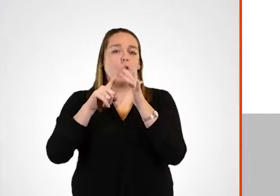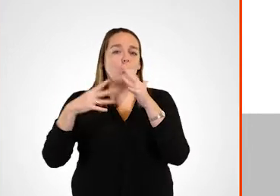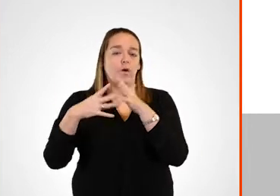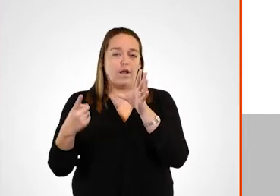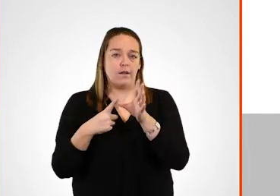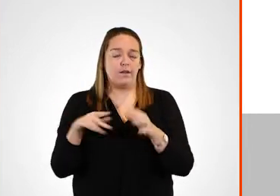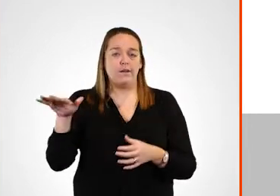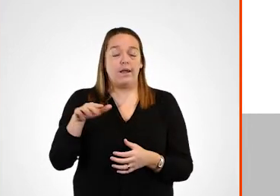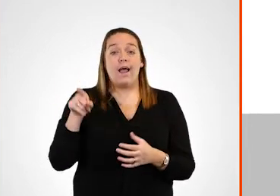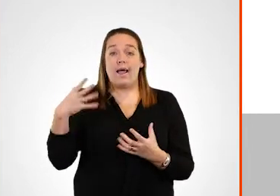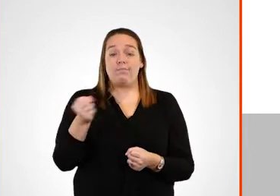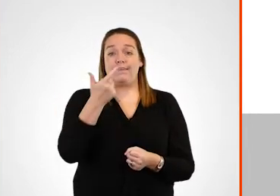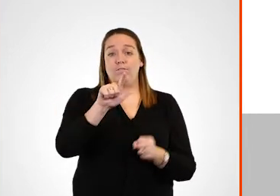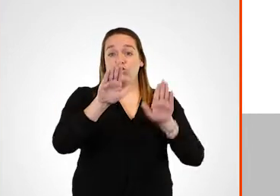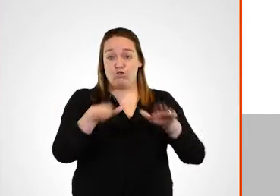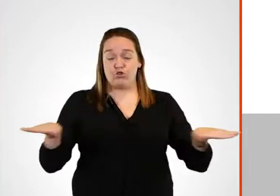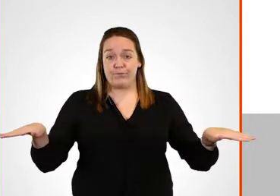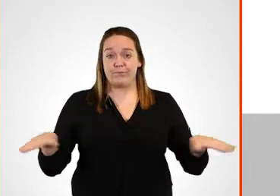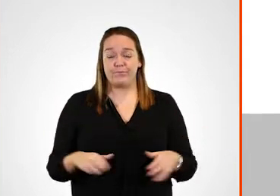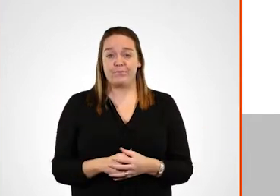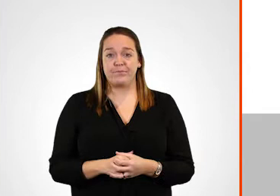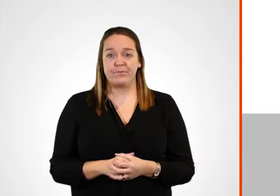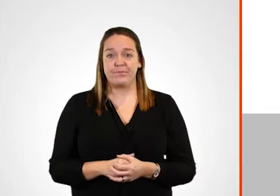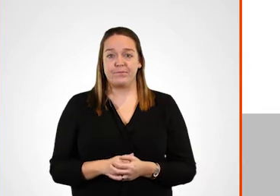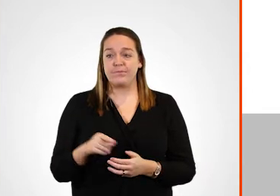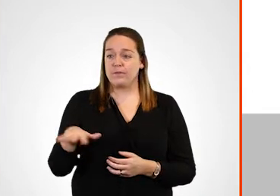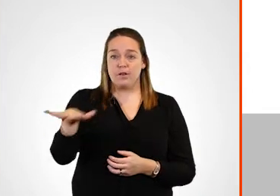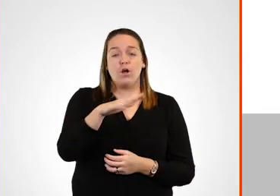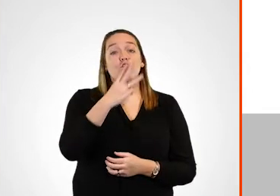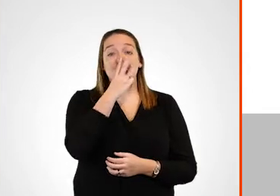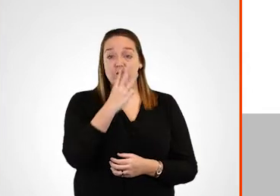they looked at 70 children who were 3-year-olds and had